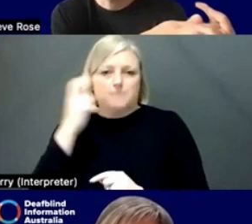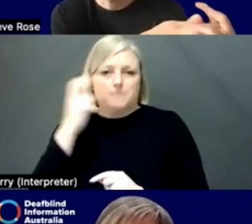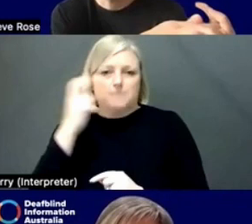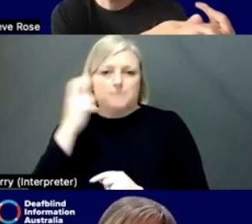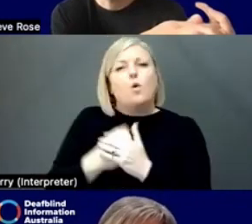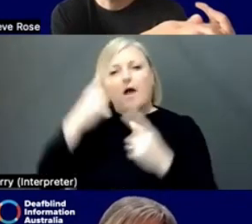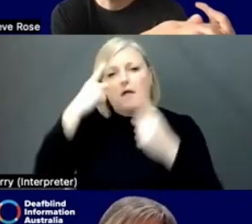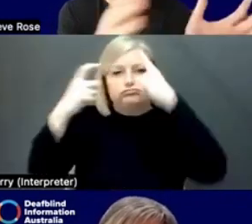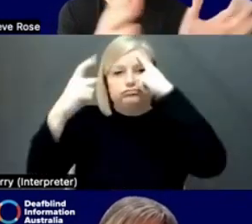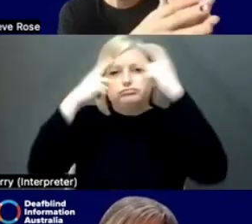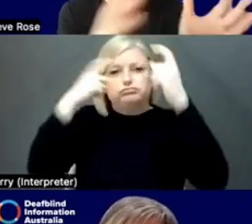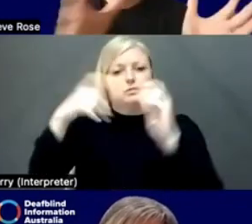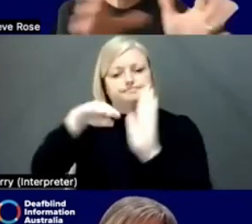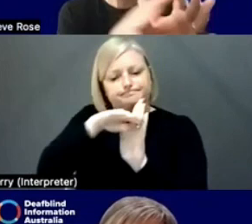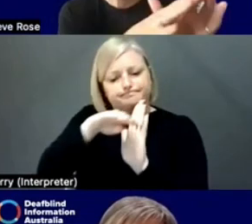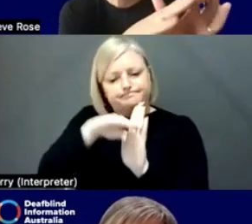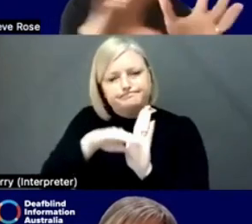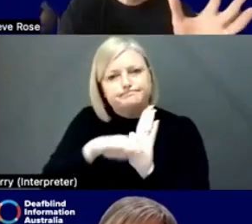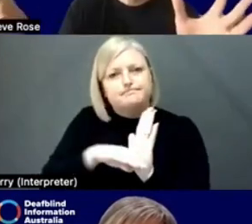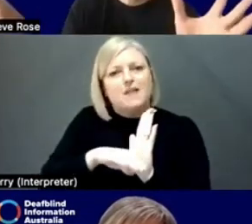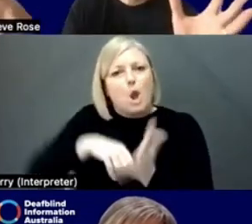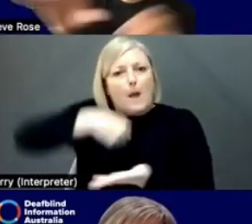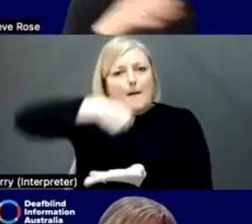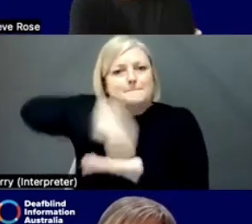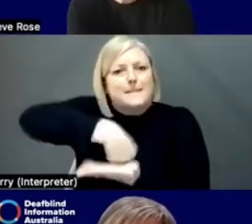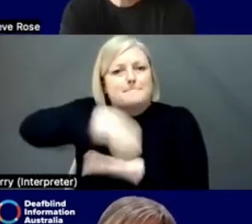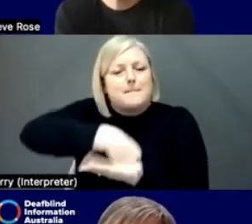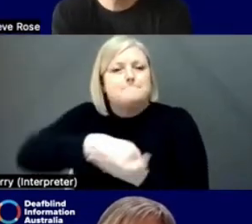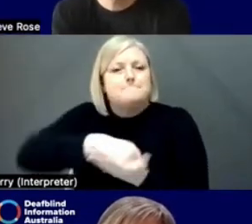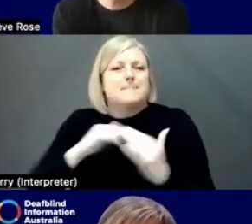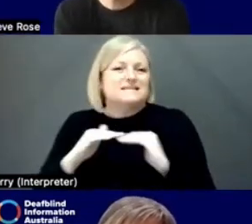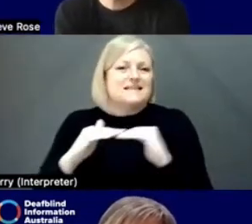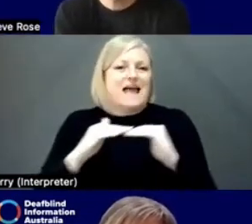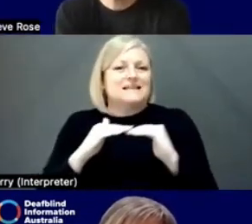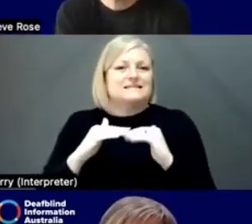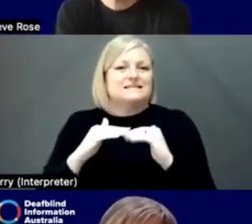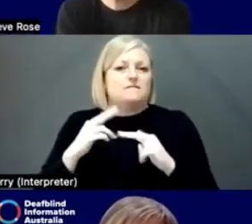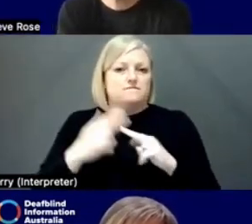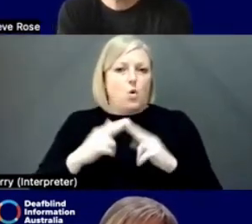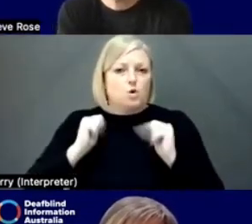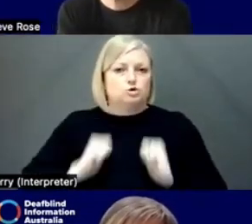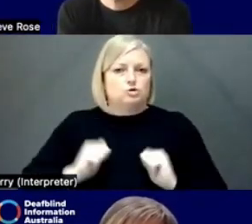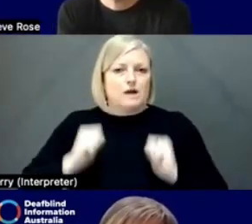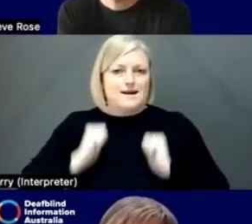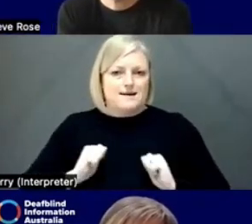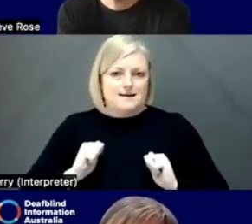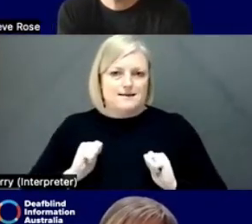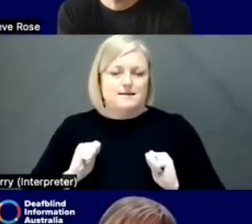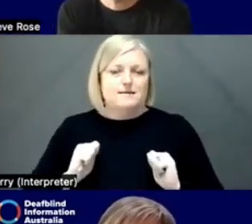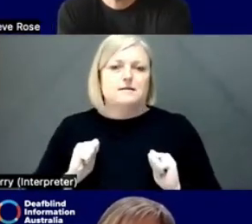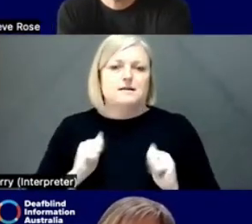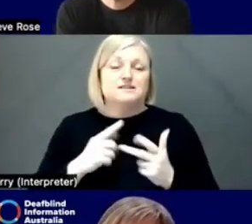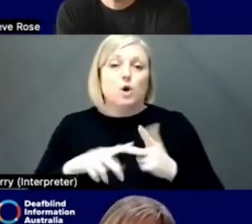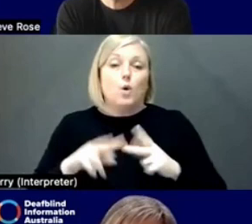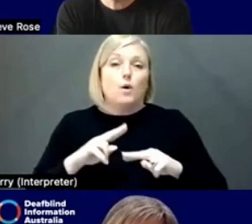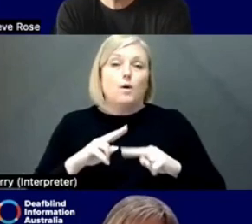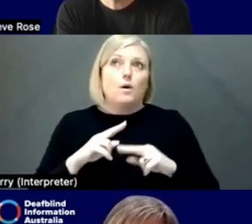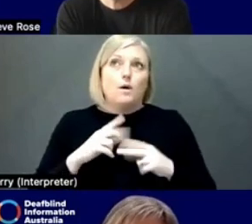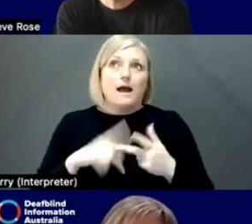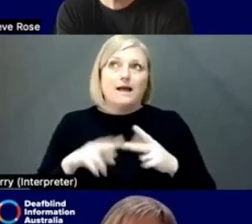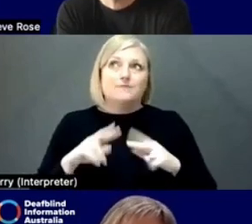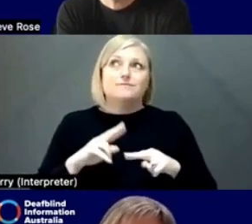training, and it was just a very broad brush tool for going, okay, what's the minimum training that we